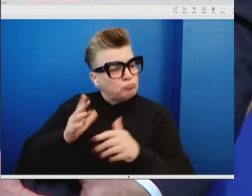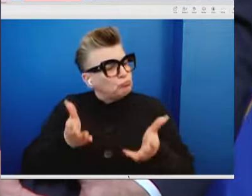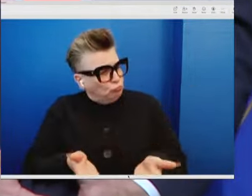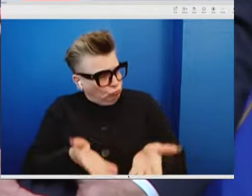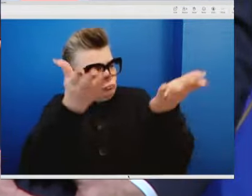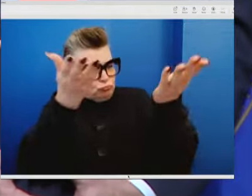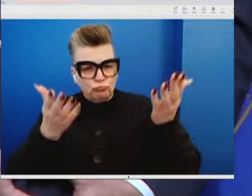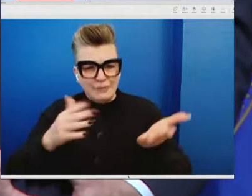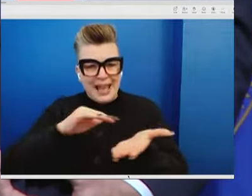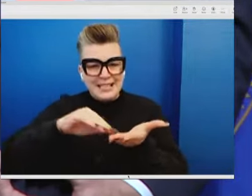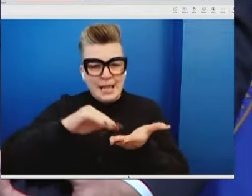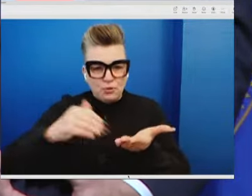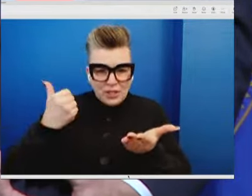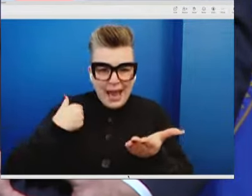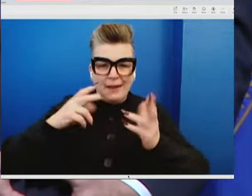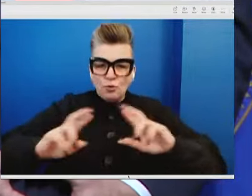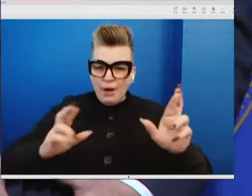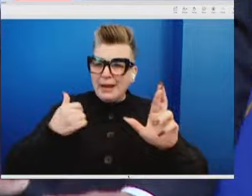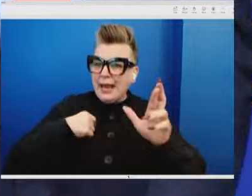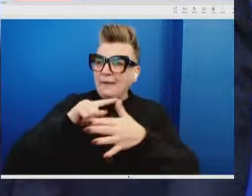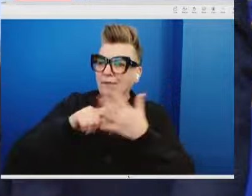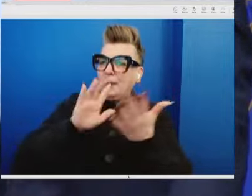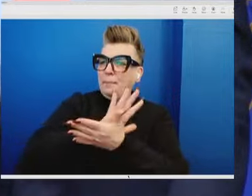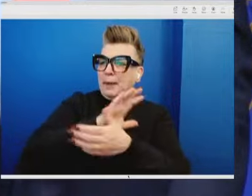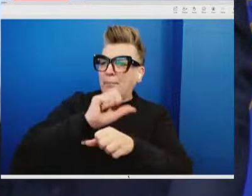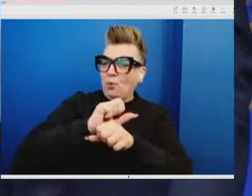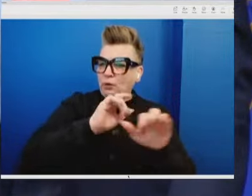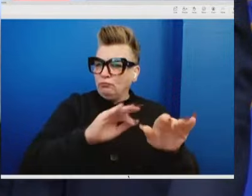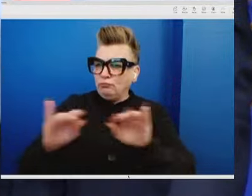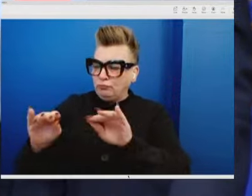here's those things that we already have and checking their income. We're raising the bar